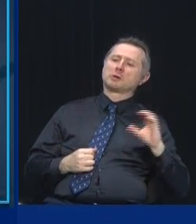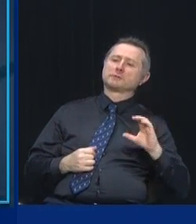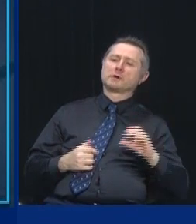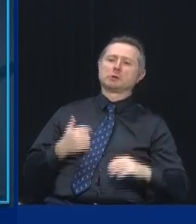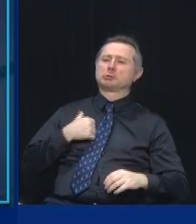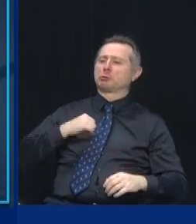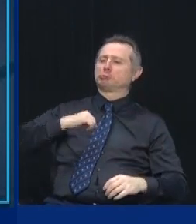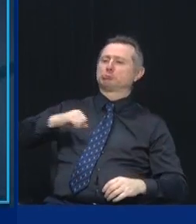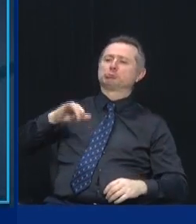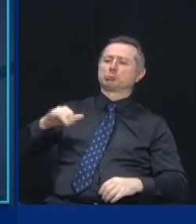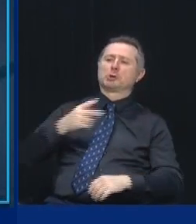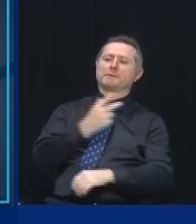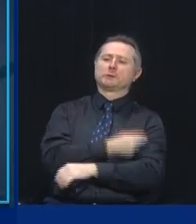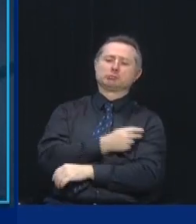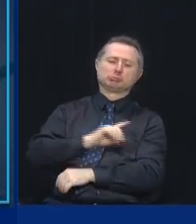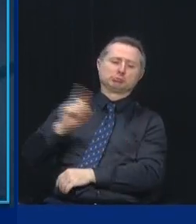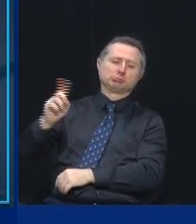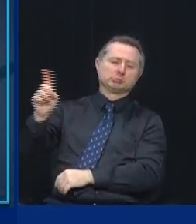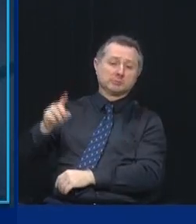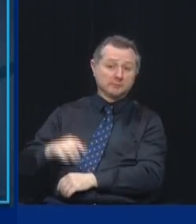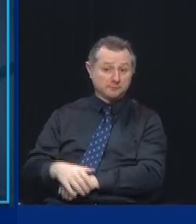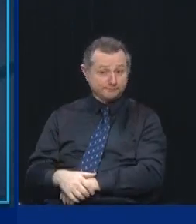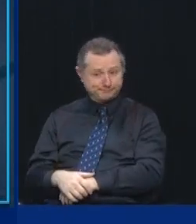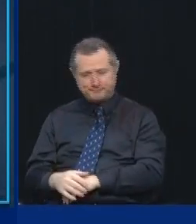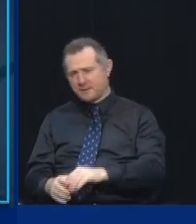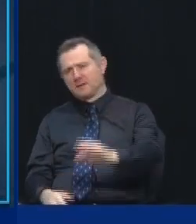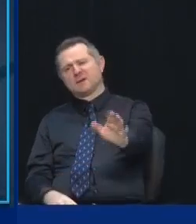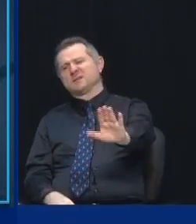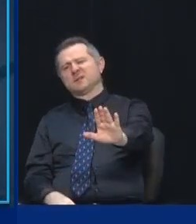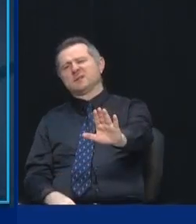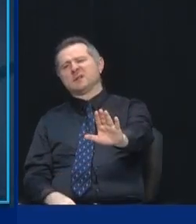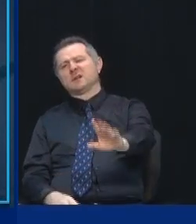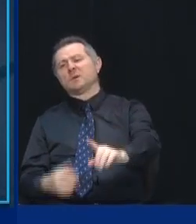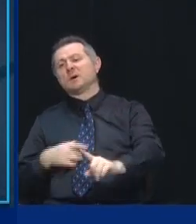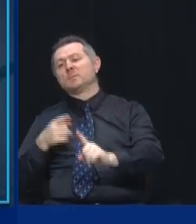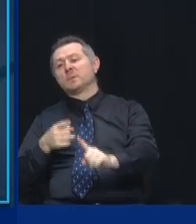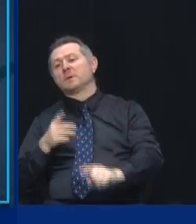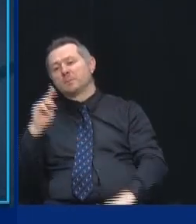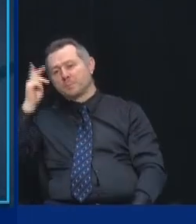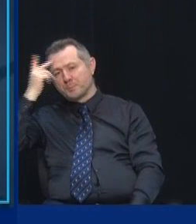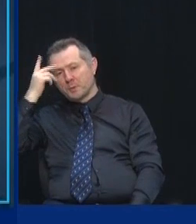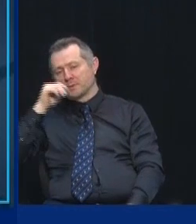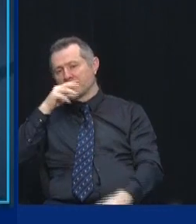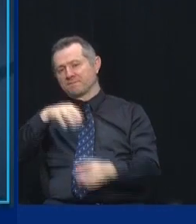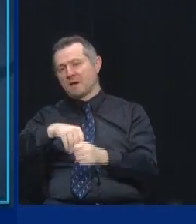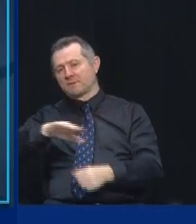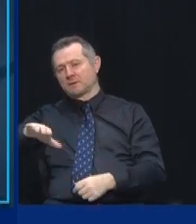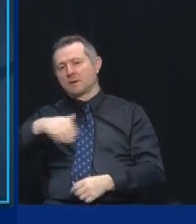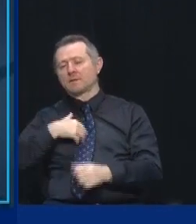AND THIS IS NOT A POLITICAL ARGUMENT, WELL, I'M A CONSERVATIVE. I DON'T BELIEVE IN VACCINES.